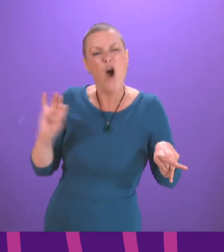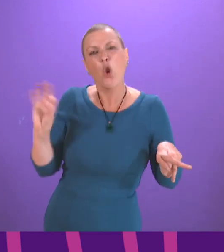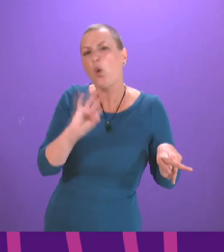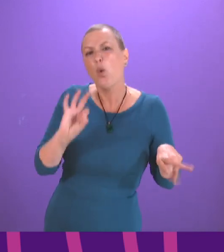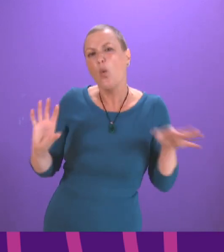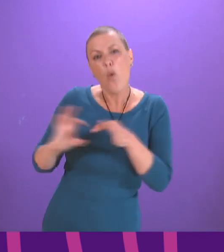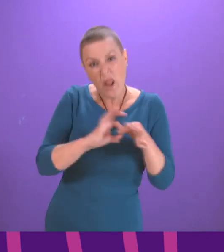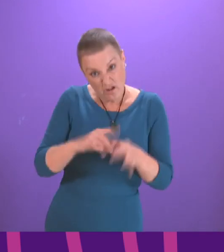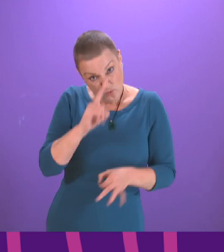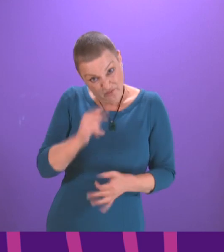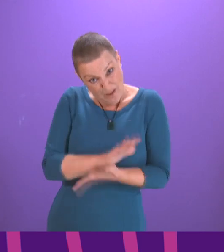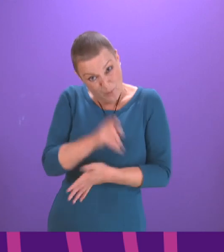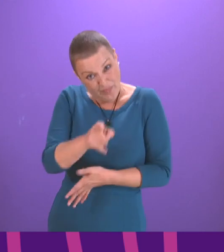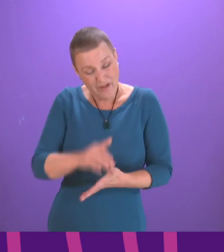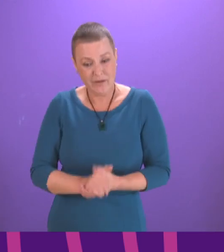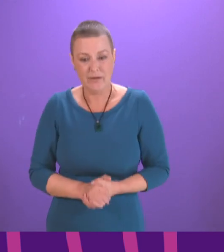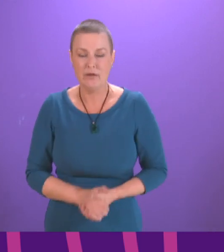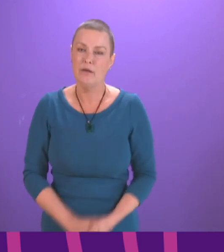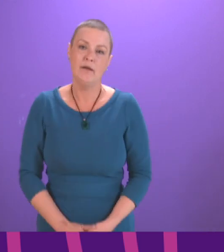The First Minister: That is not what I am saying. I will come